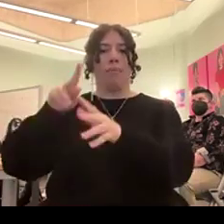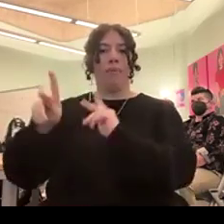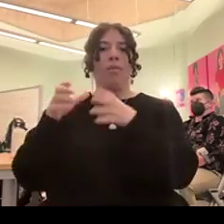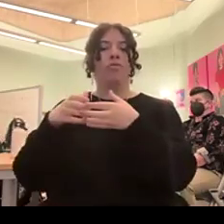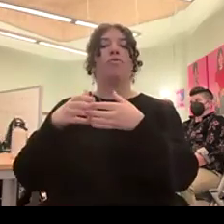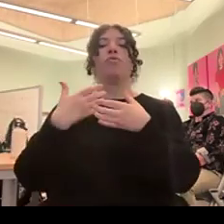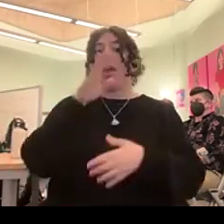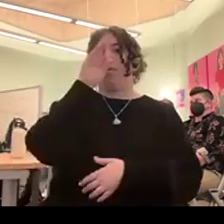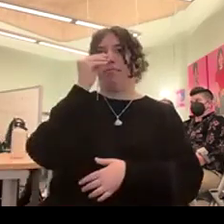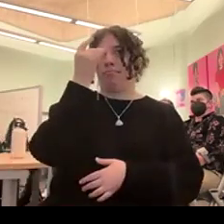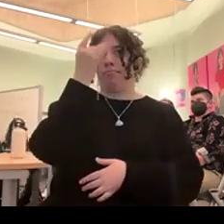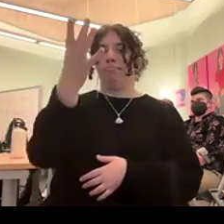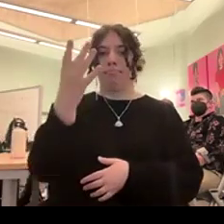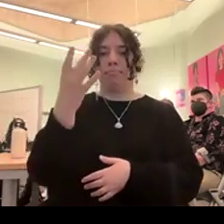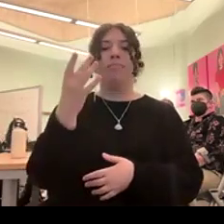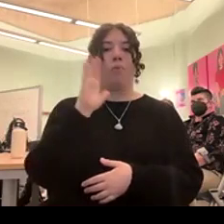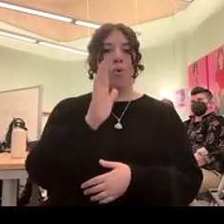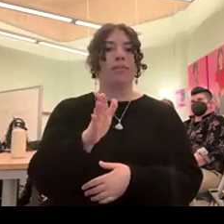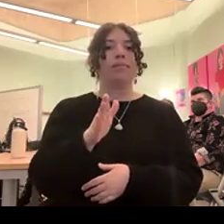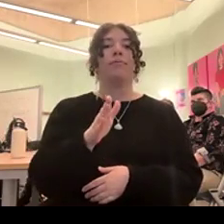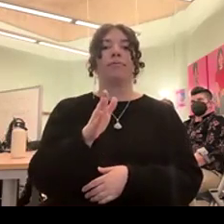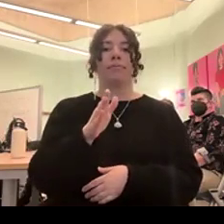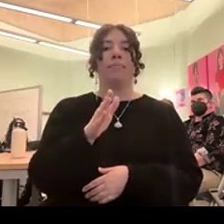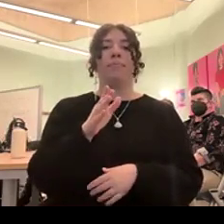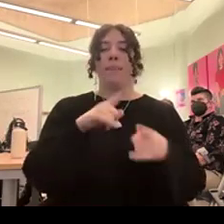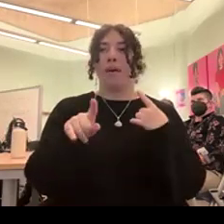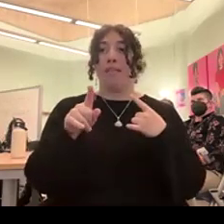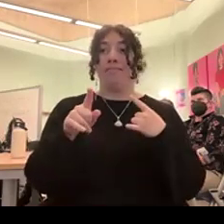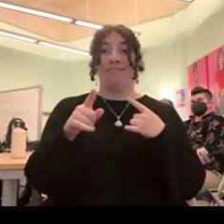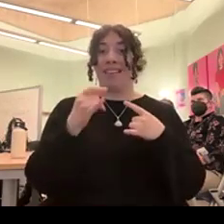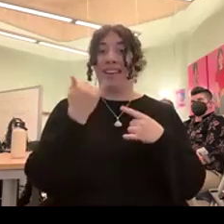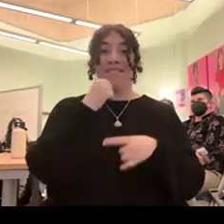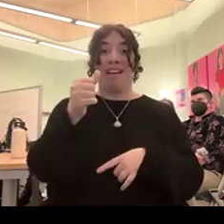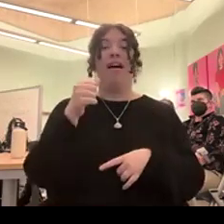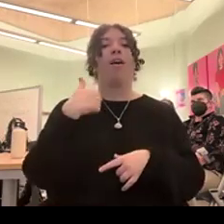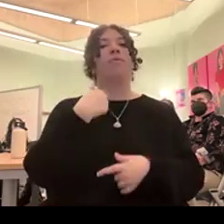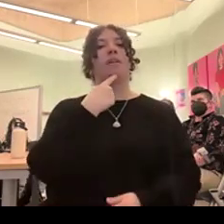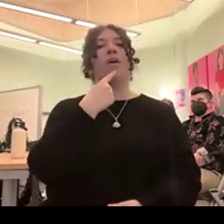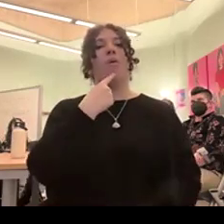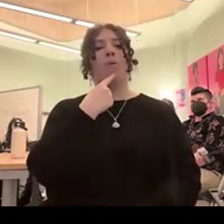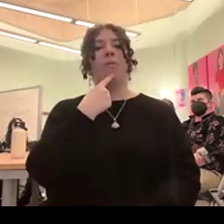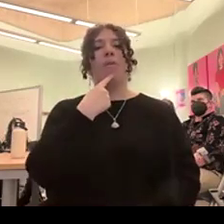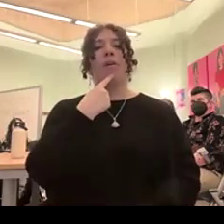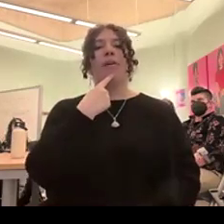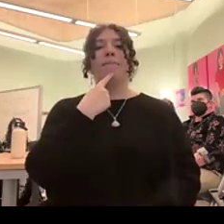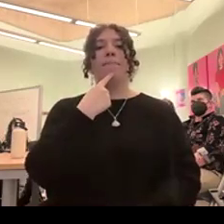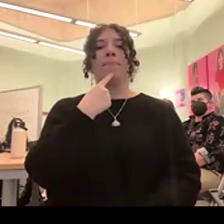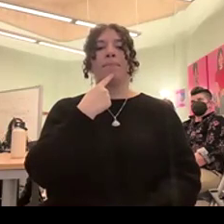it was necessary. But otherwise, I would speak from a perspective of like, I need to... it is